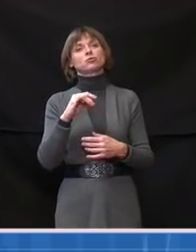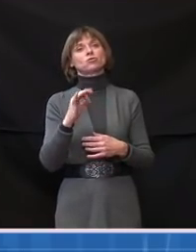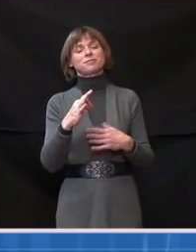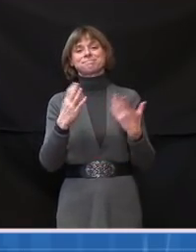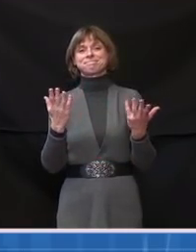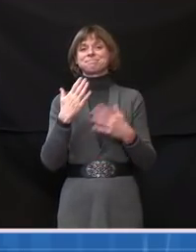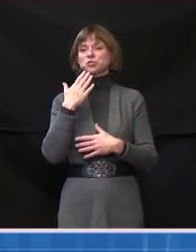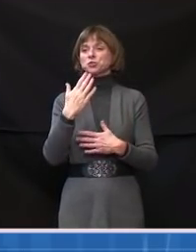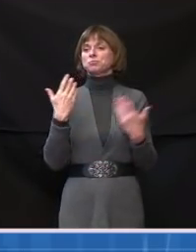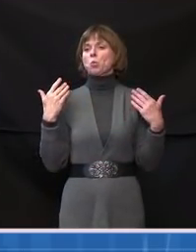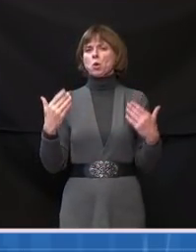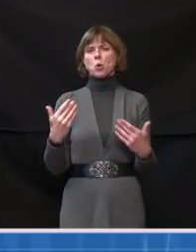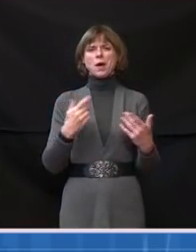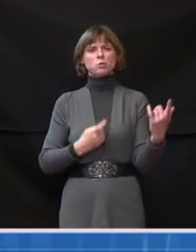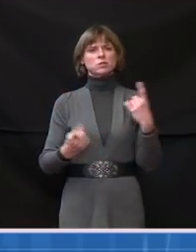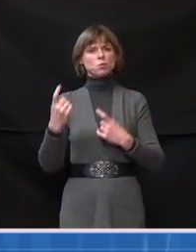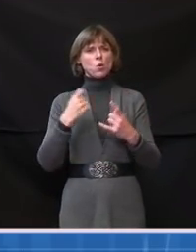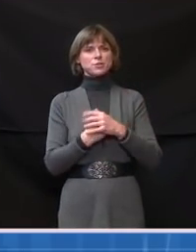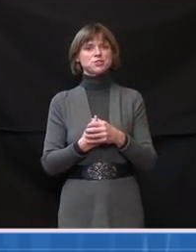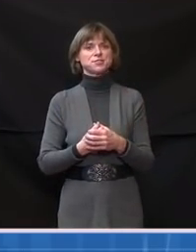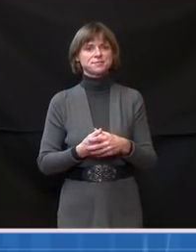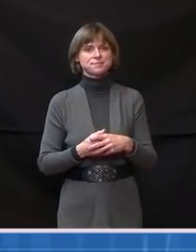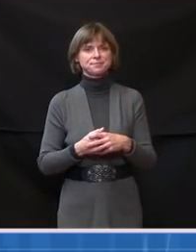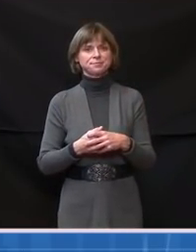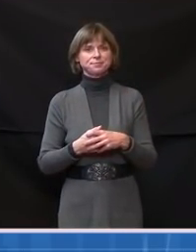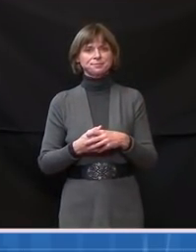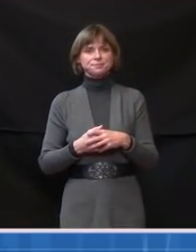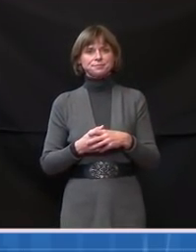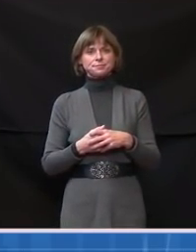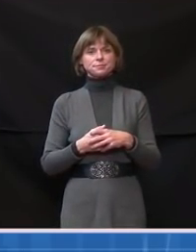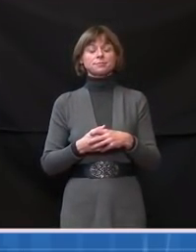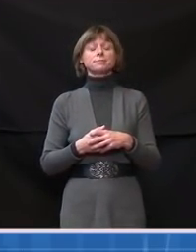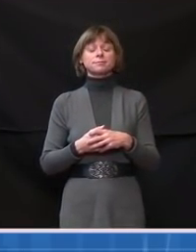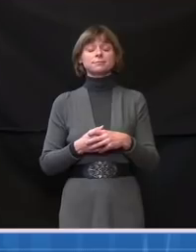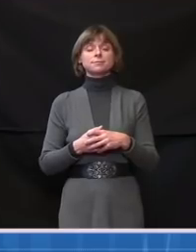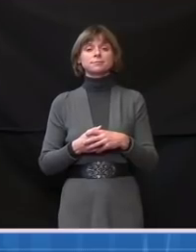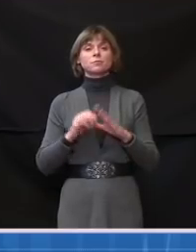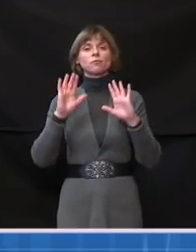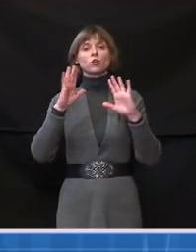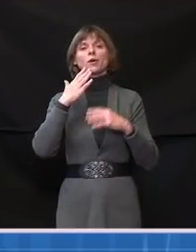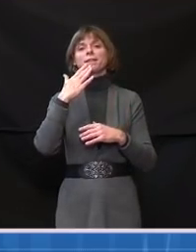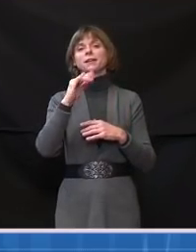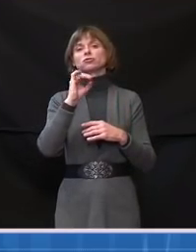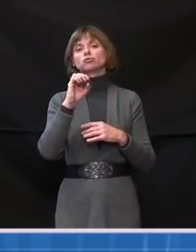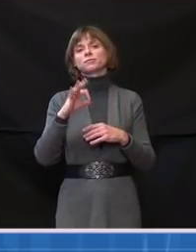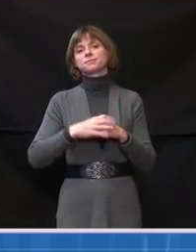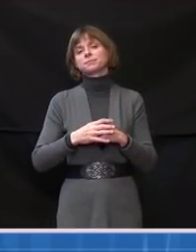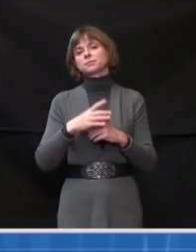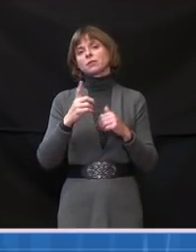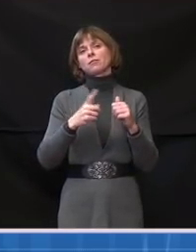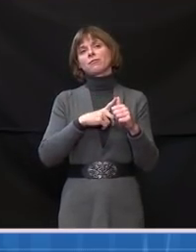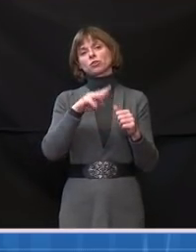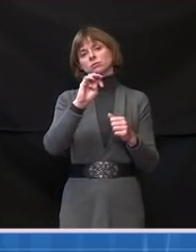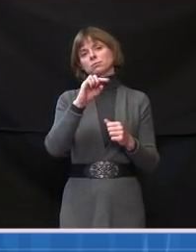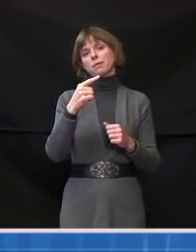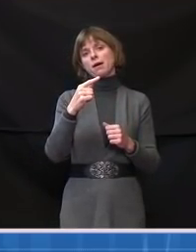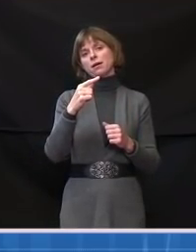Well, why don’t we go ahead and open it up for questions. Male Speaker: Great. Thanks, Jeff. First we’re going to go to Meg Tirrell at CNBC.